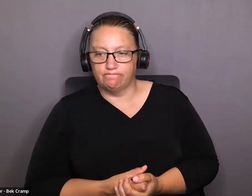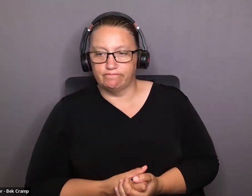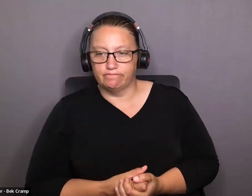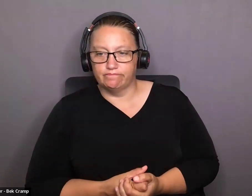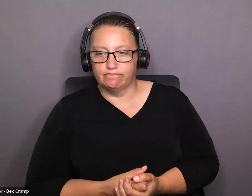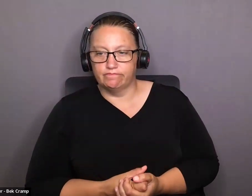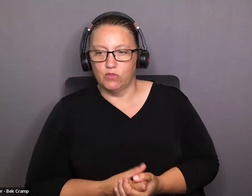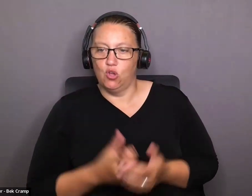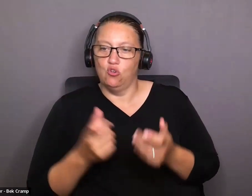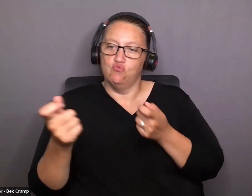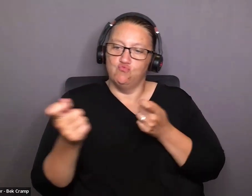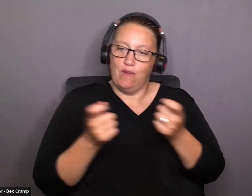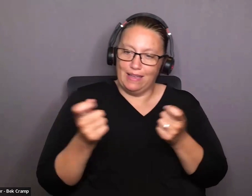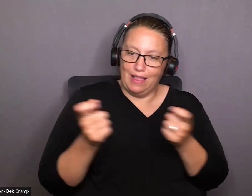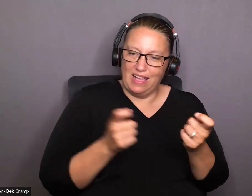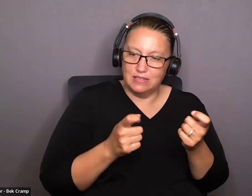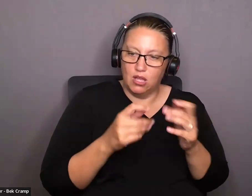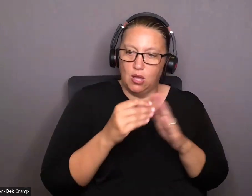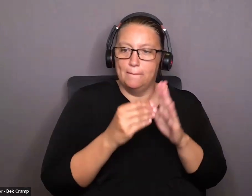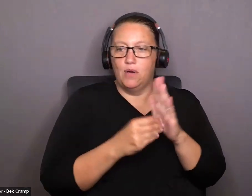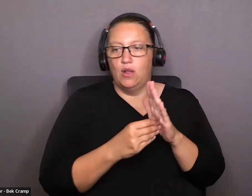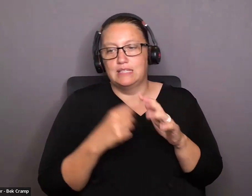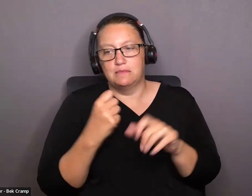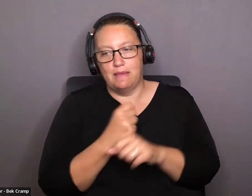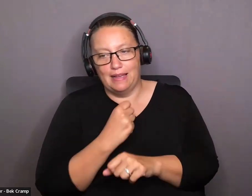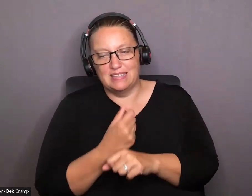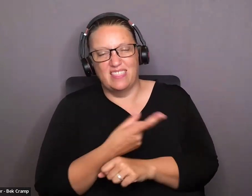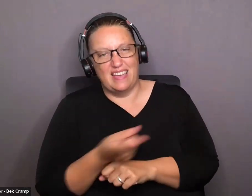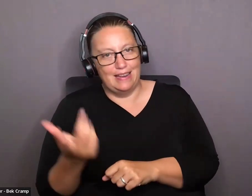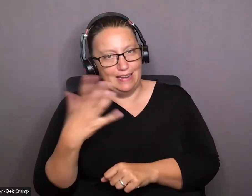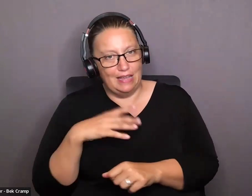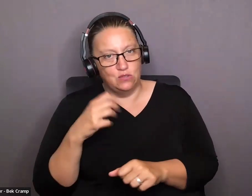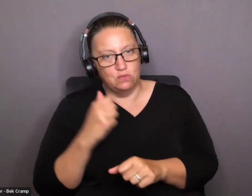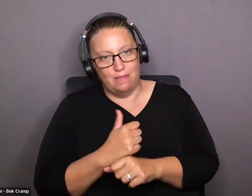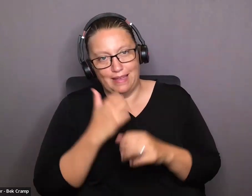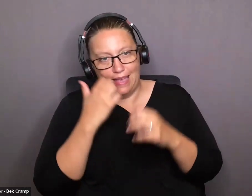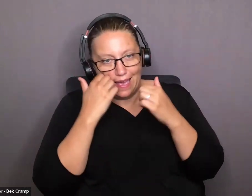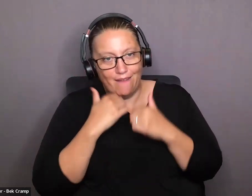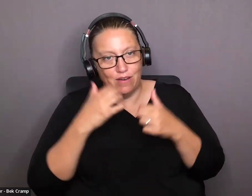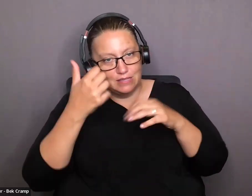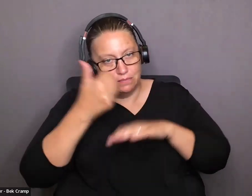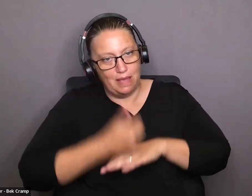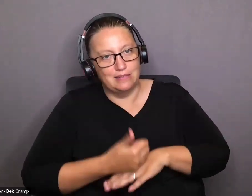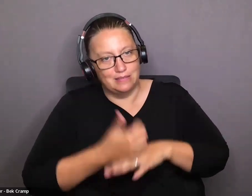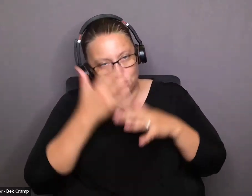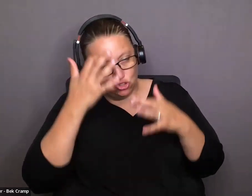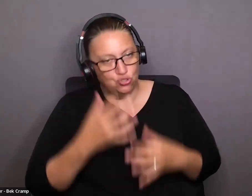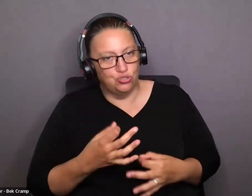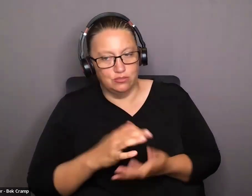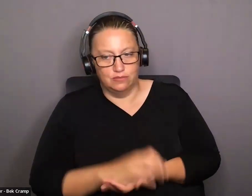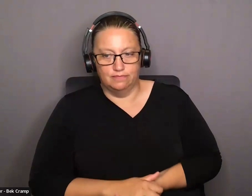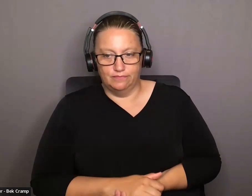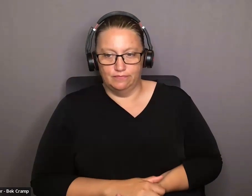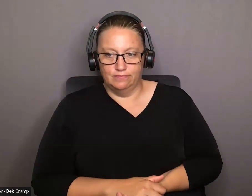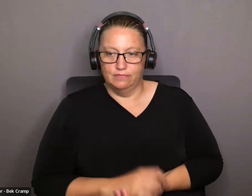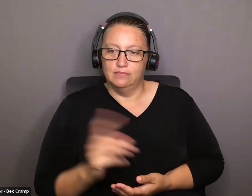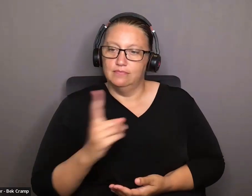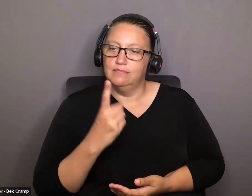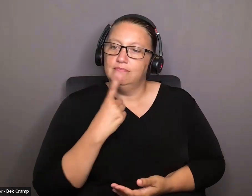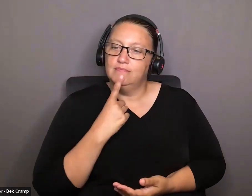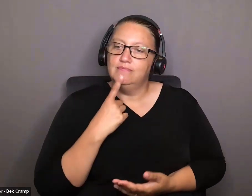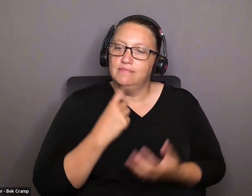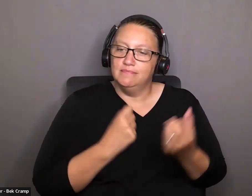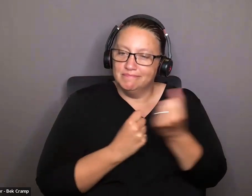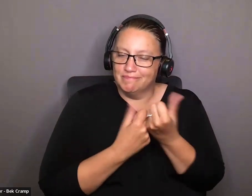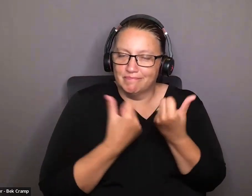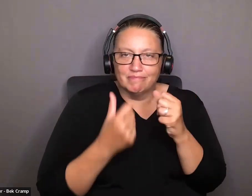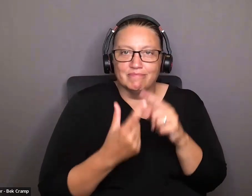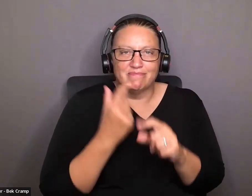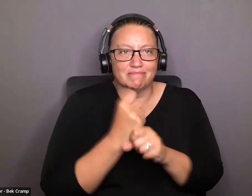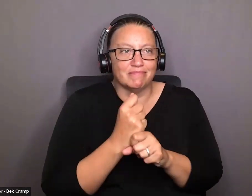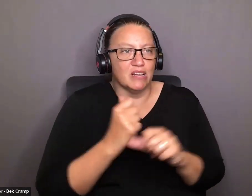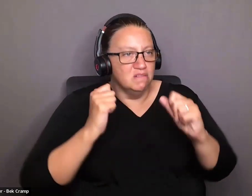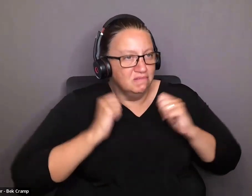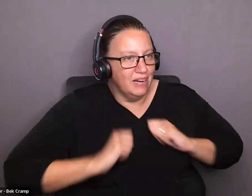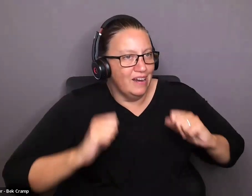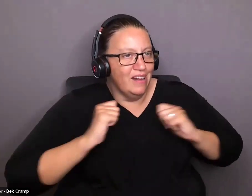need to make evidence-based decisions? What kind of support, like training, resources,